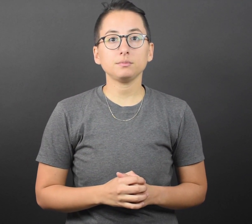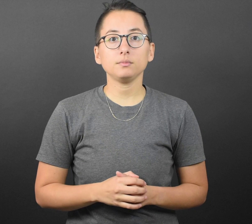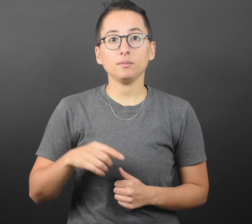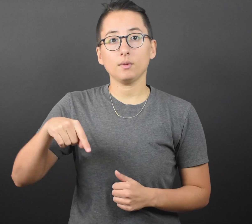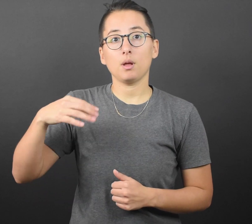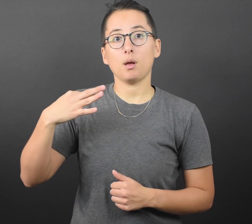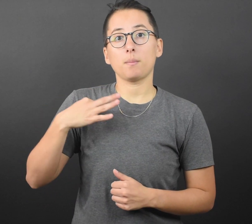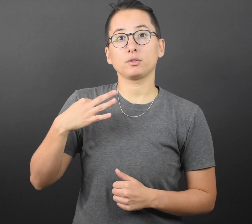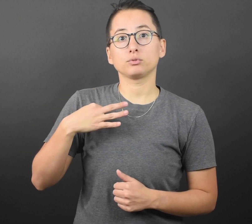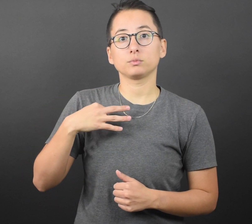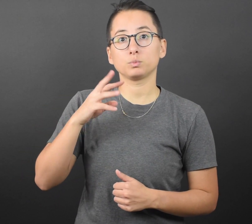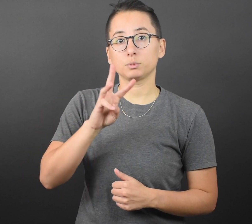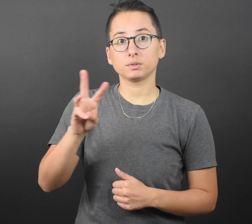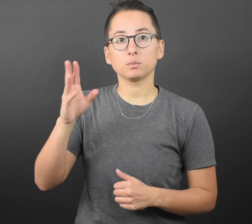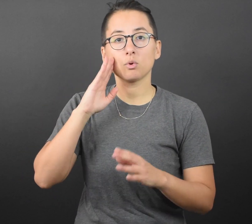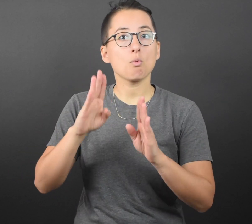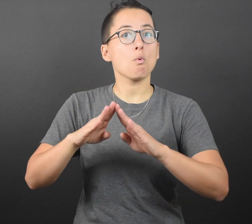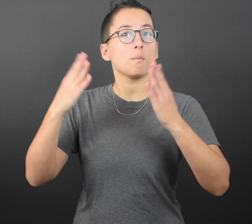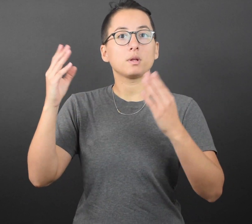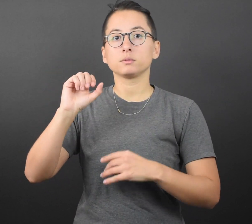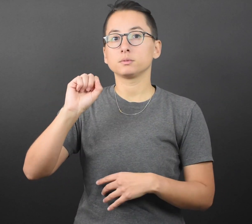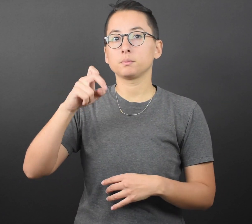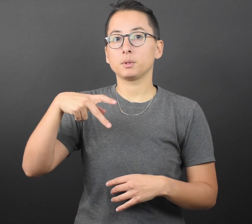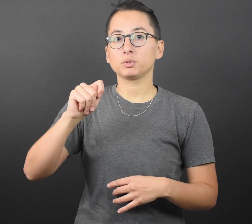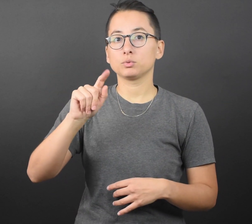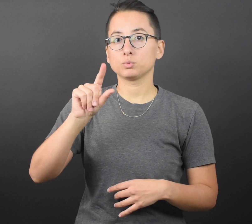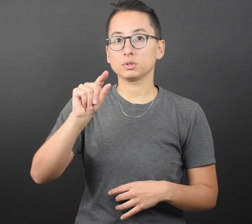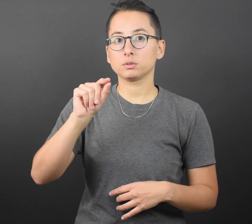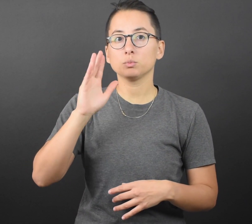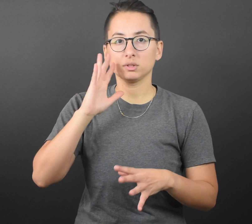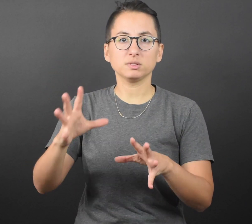have occurred since March 12, 2020, in the regular course of business.